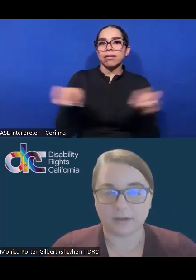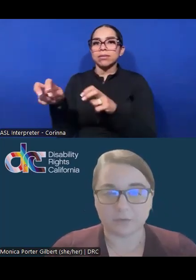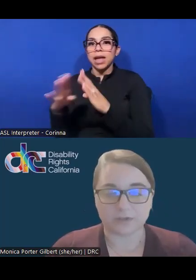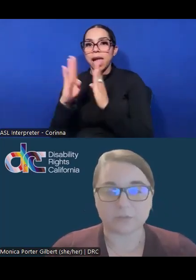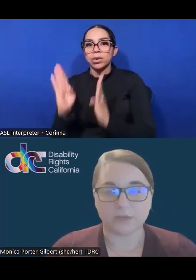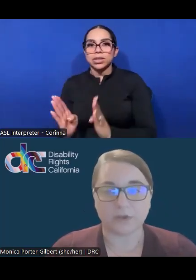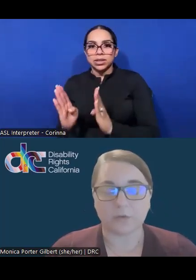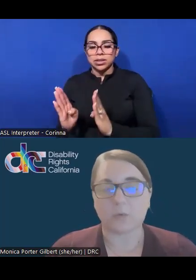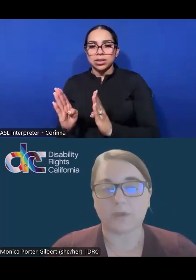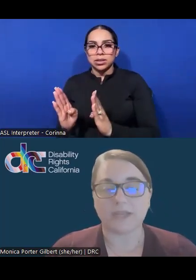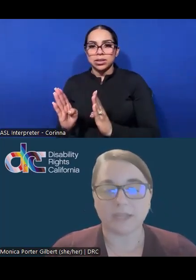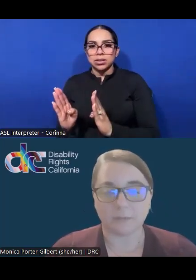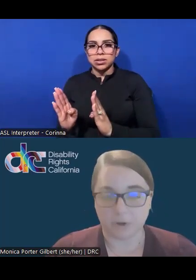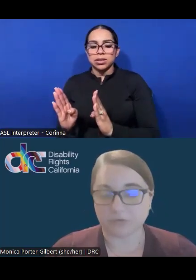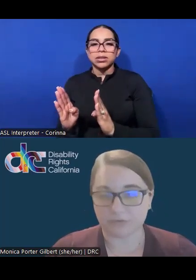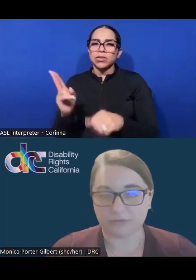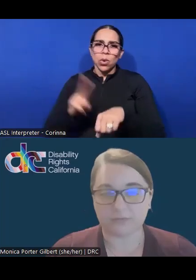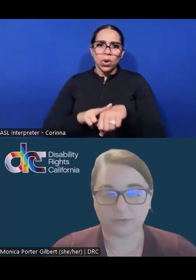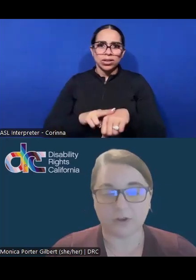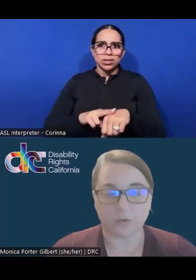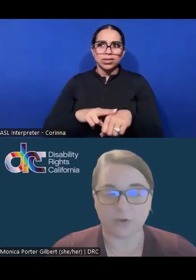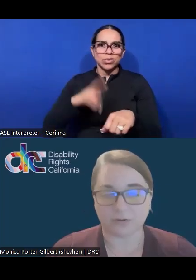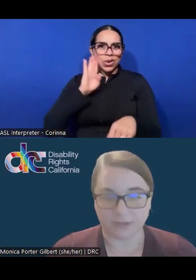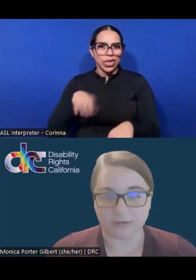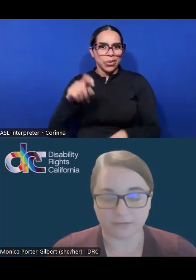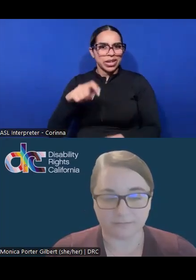And of course, we know we need both, not one or the other.